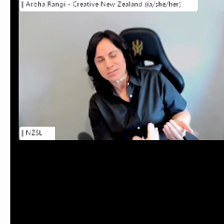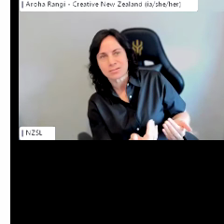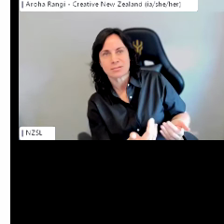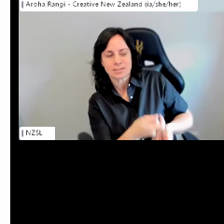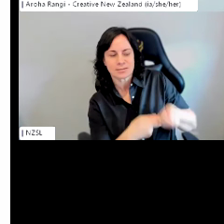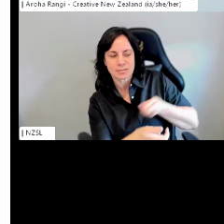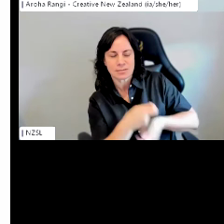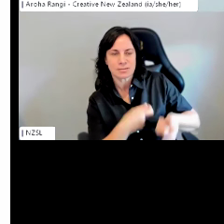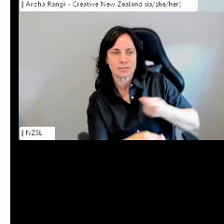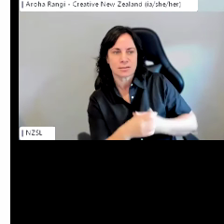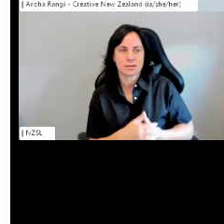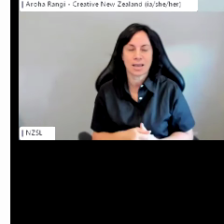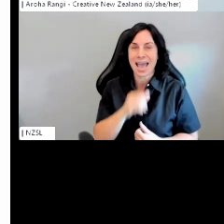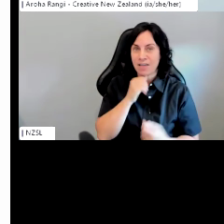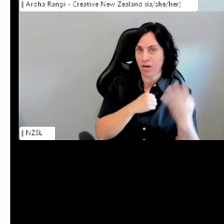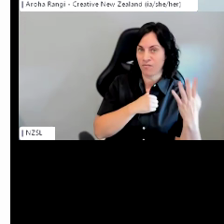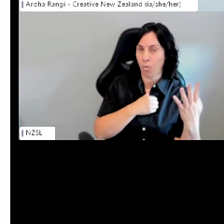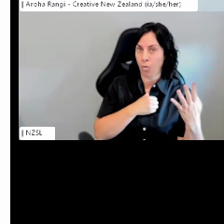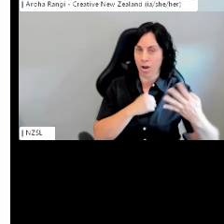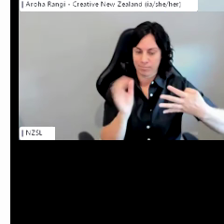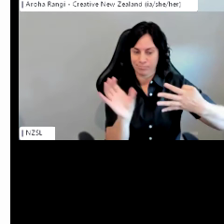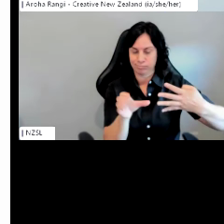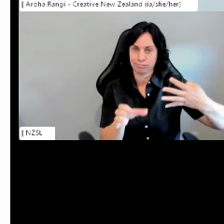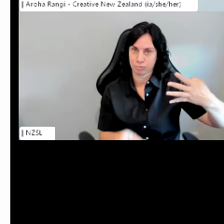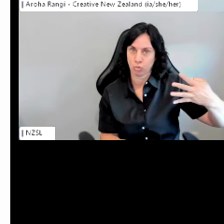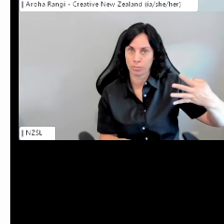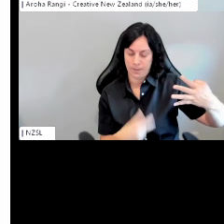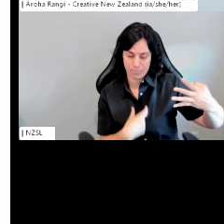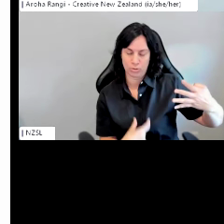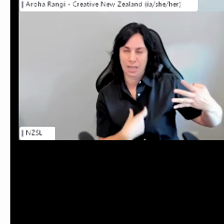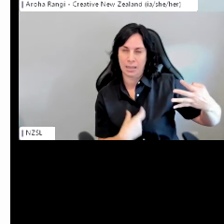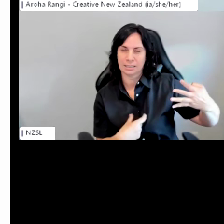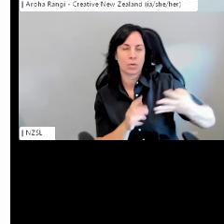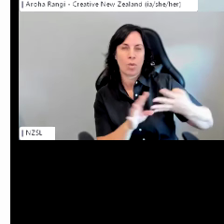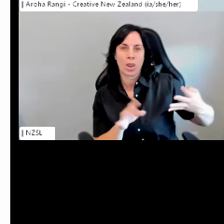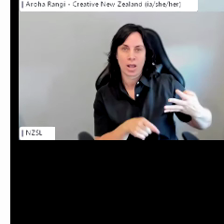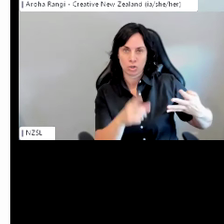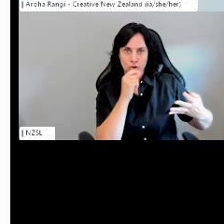can get into these four mindsets and you can align this with what you're offering and the